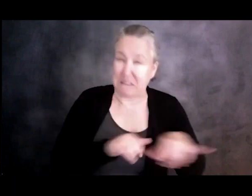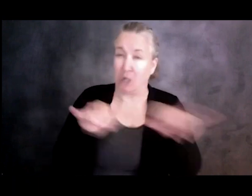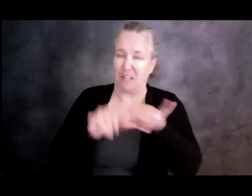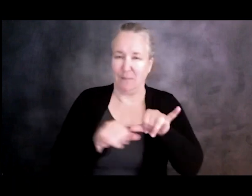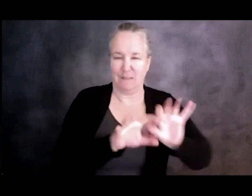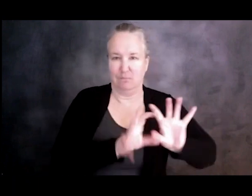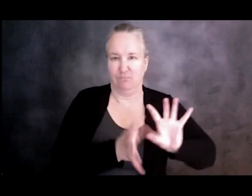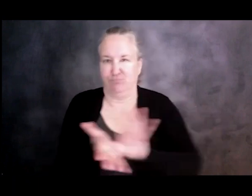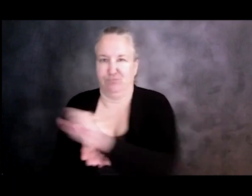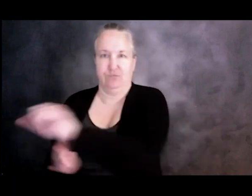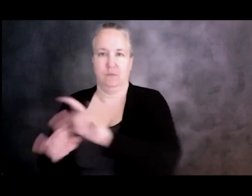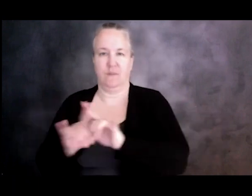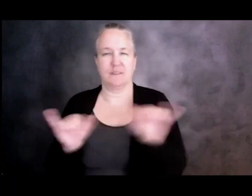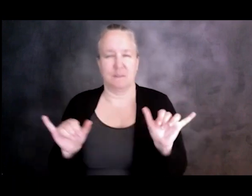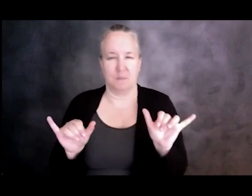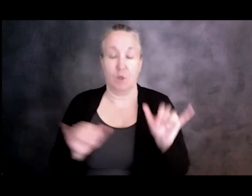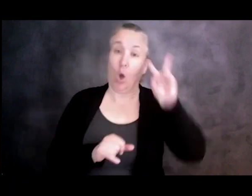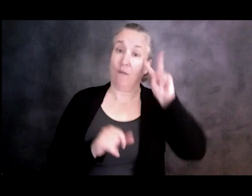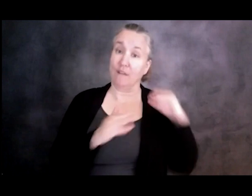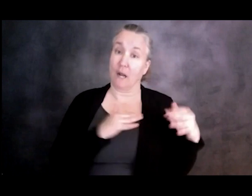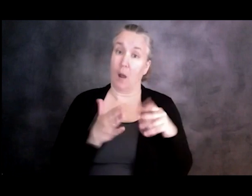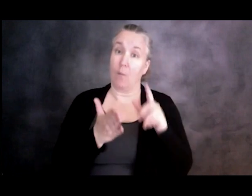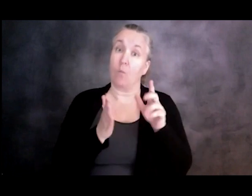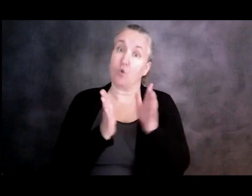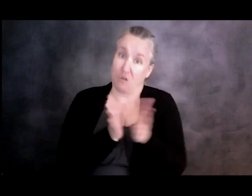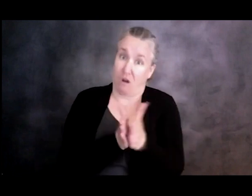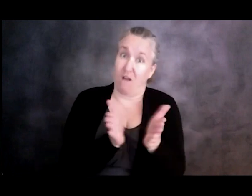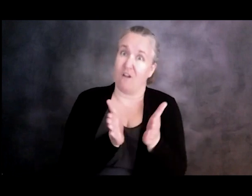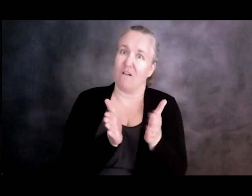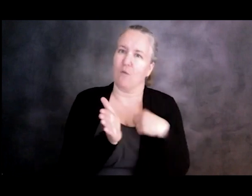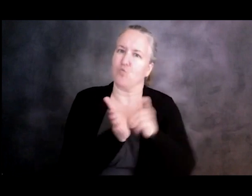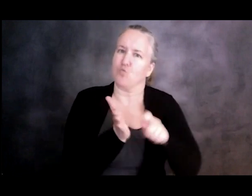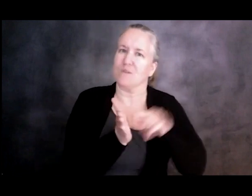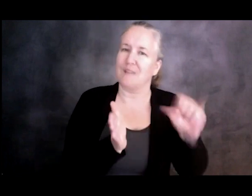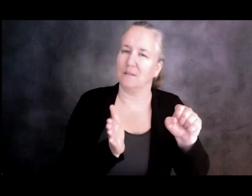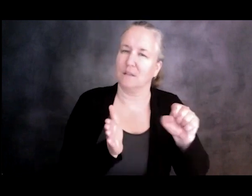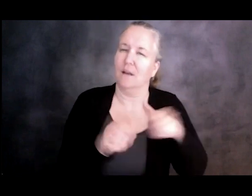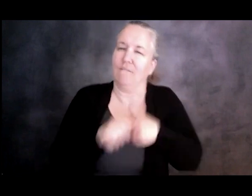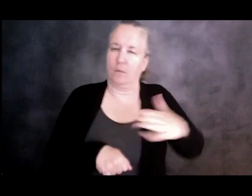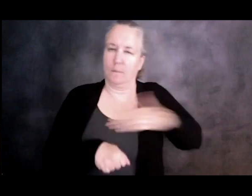So I did write the Vietnam War novel, but I wrote it on my own terms. But I also felt like I could not not write the Vietnam War